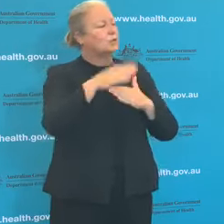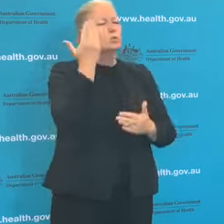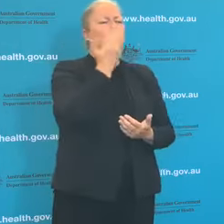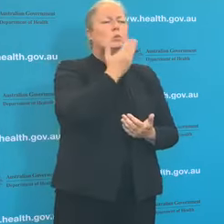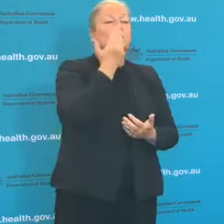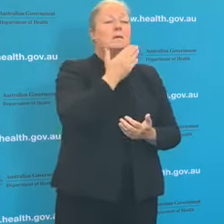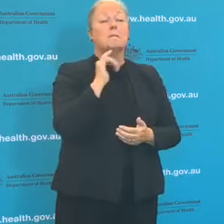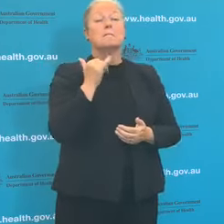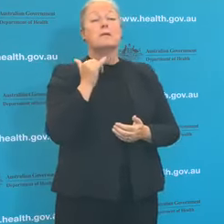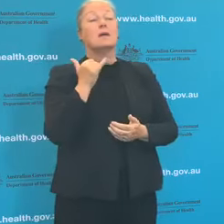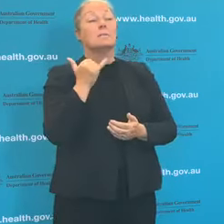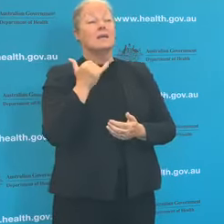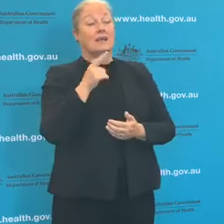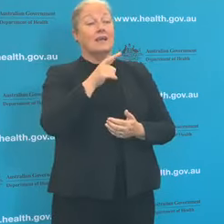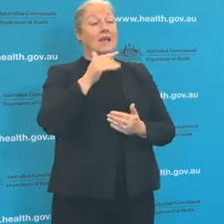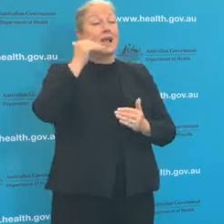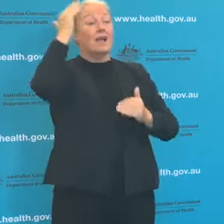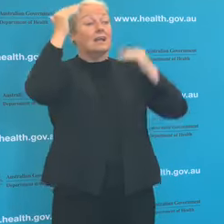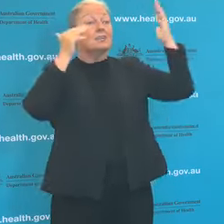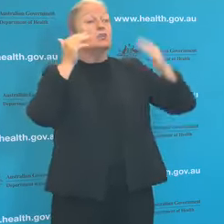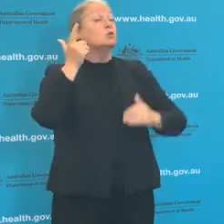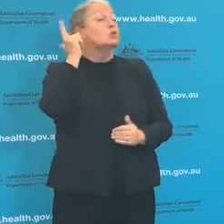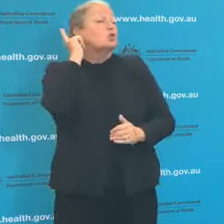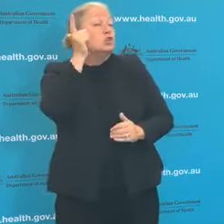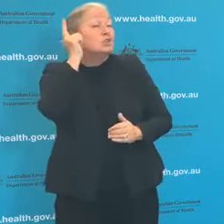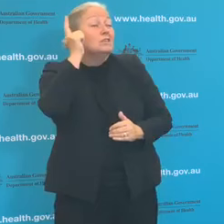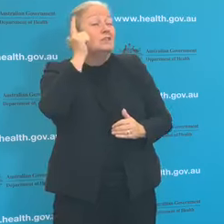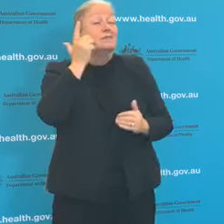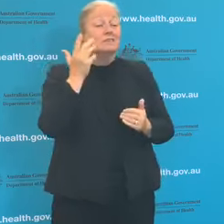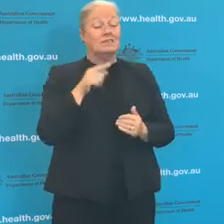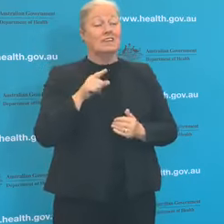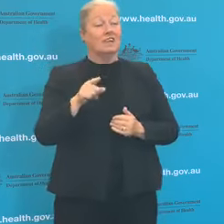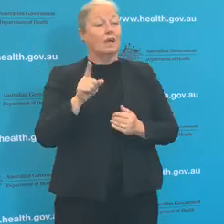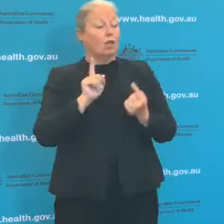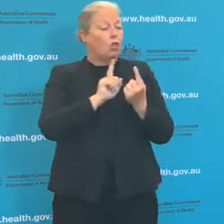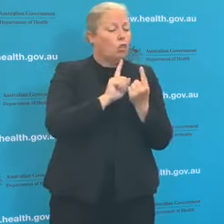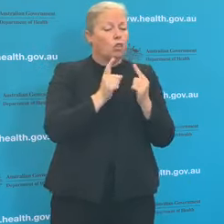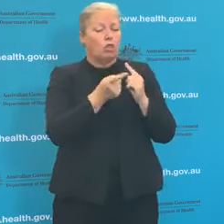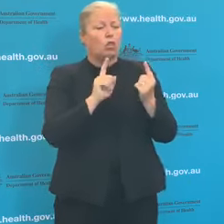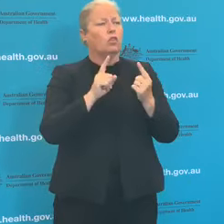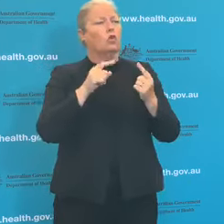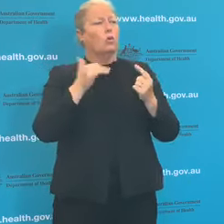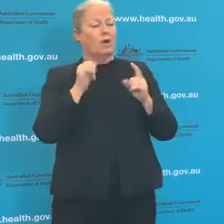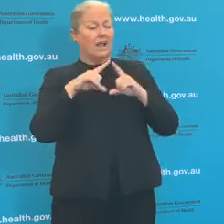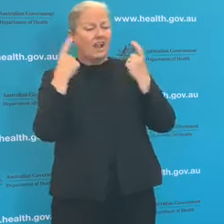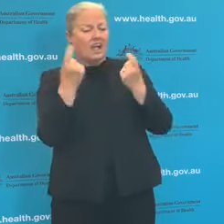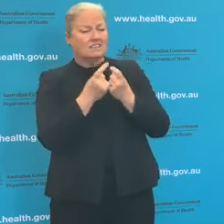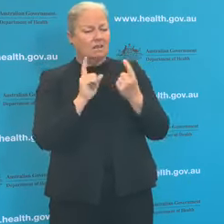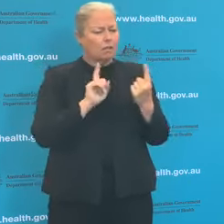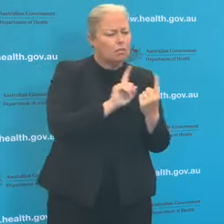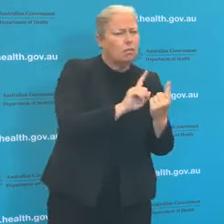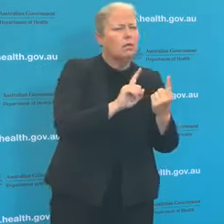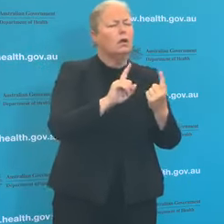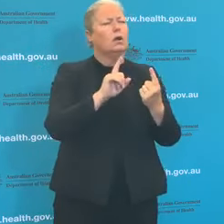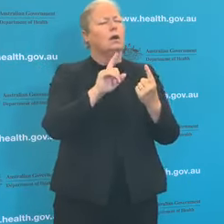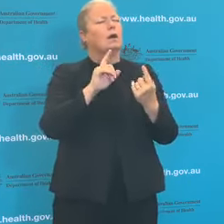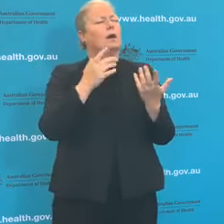transmission from adults to adults like teachers if they're not practising good distancing in the classroom. We don't believe that there is significant